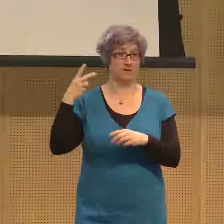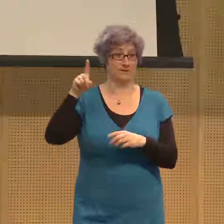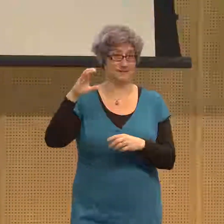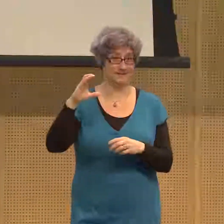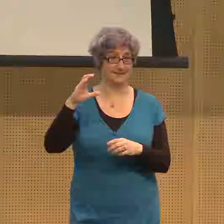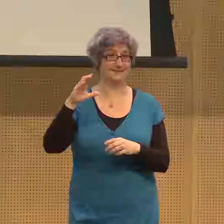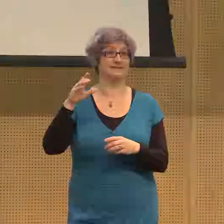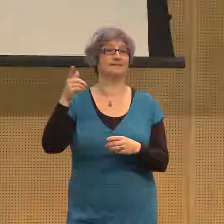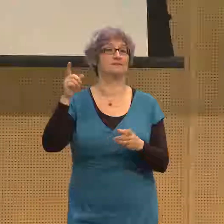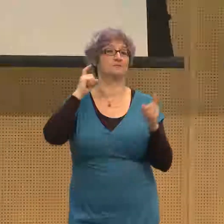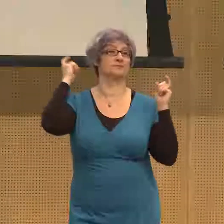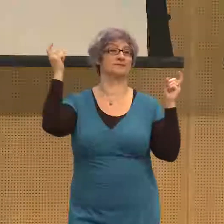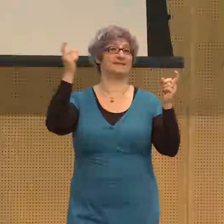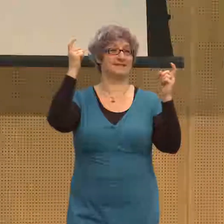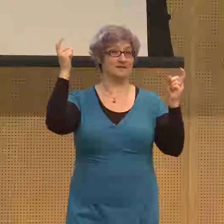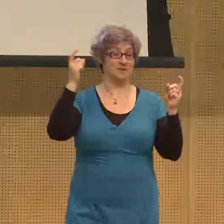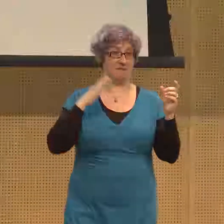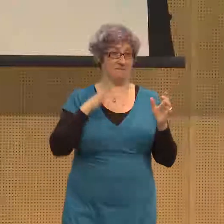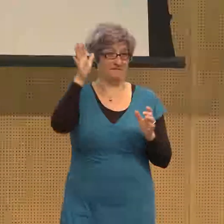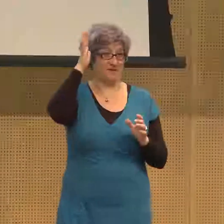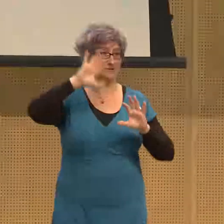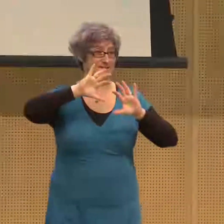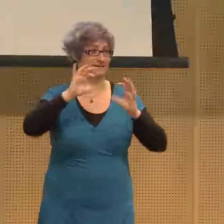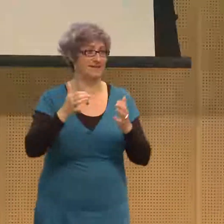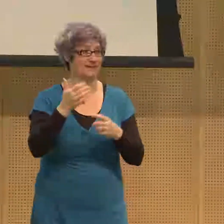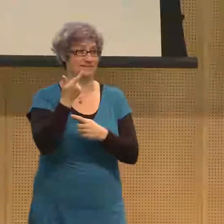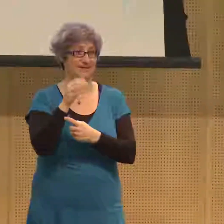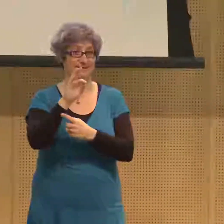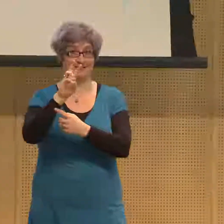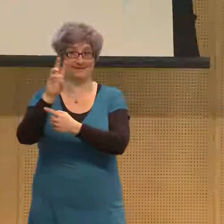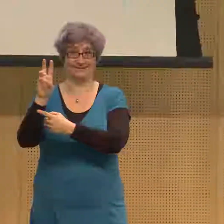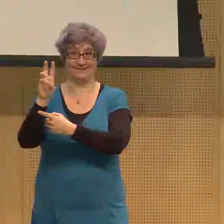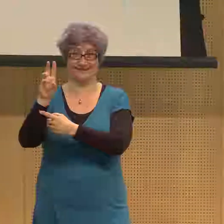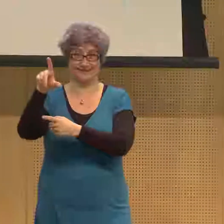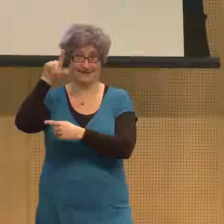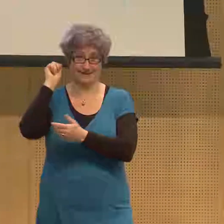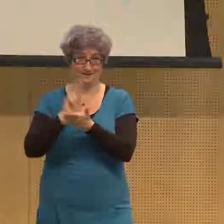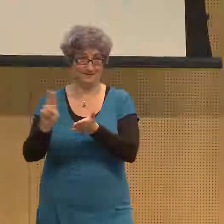I'm thrilled that I had an opportunity to join my parents for a trip to Washington, D.C.,